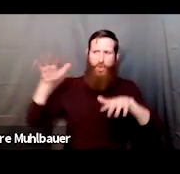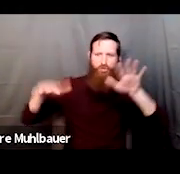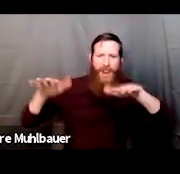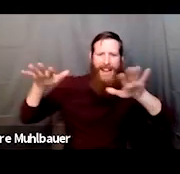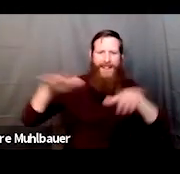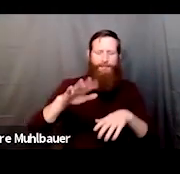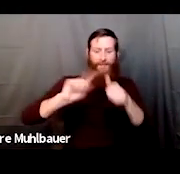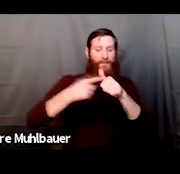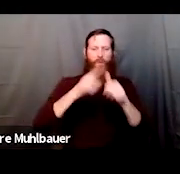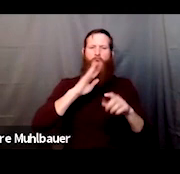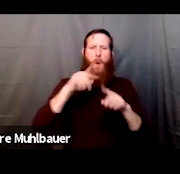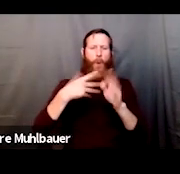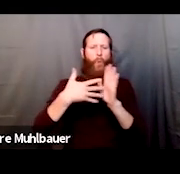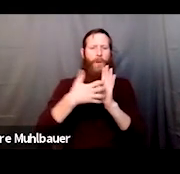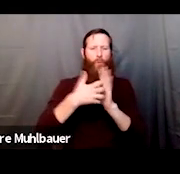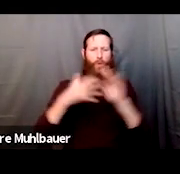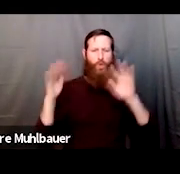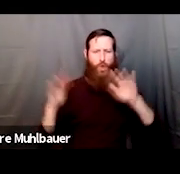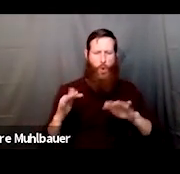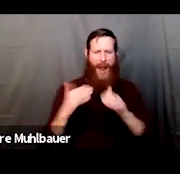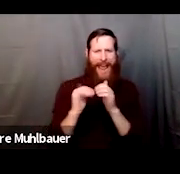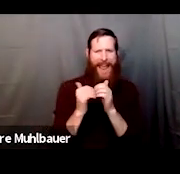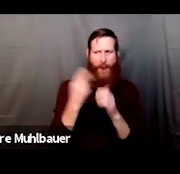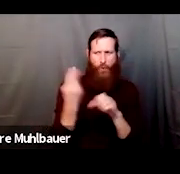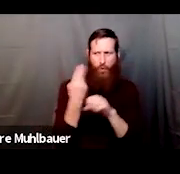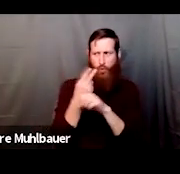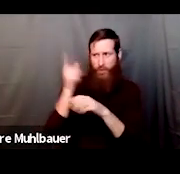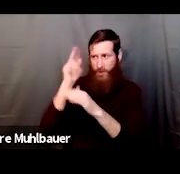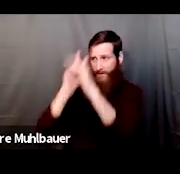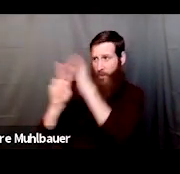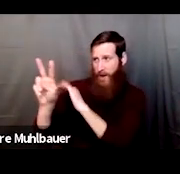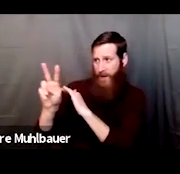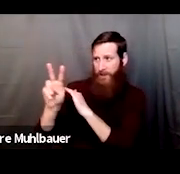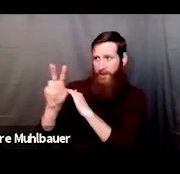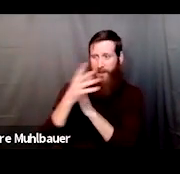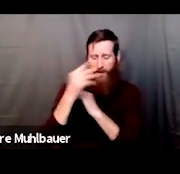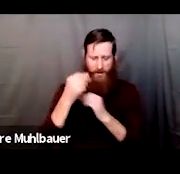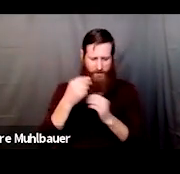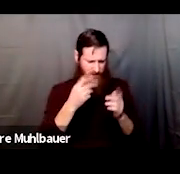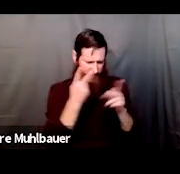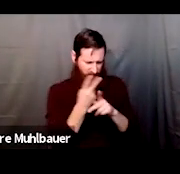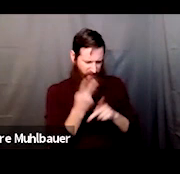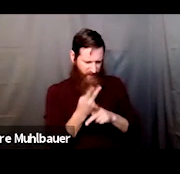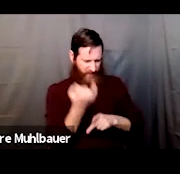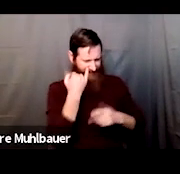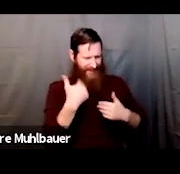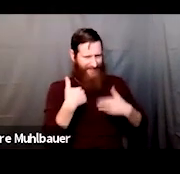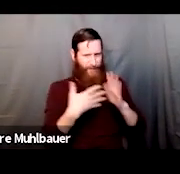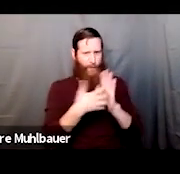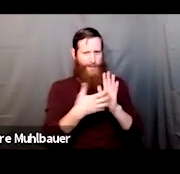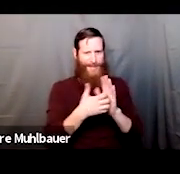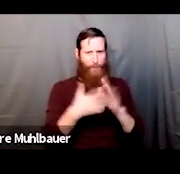Let's talk about unstable snow, and how we can use the forecast to figure out whether or not there is unstable snow out there on any given day.